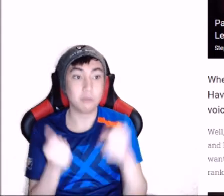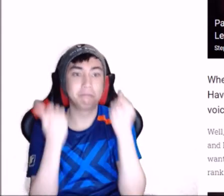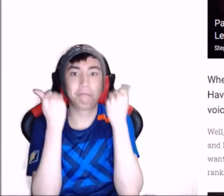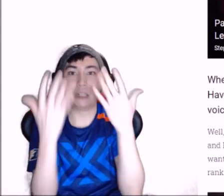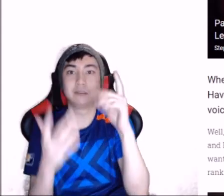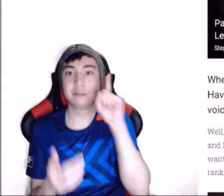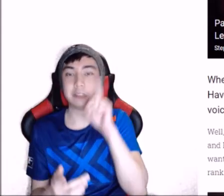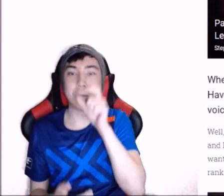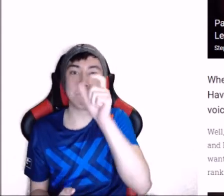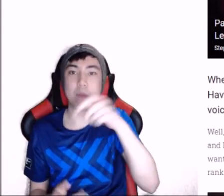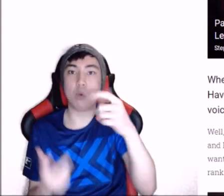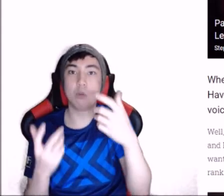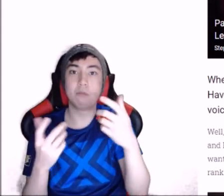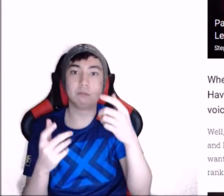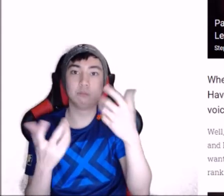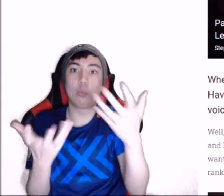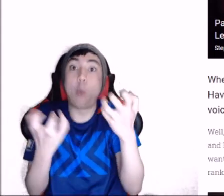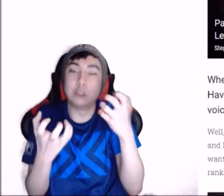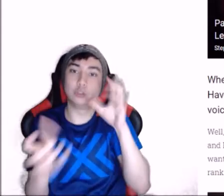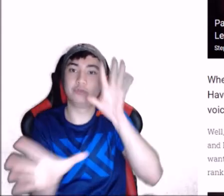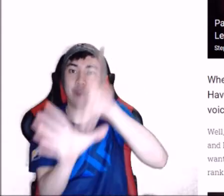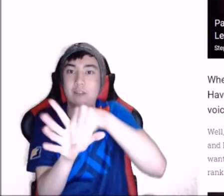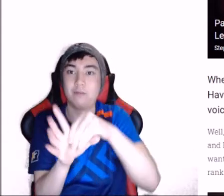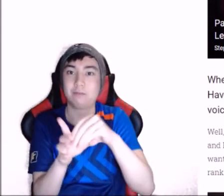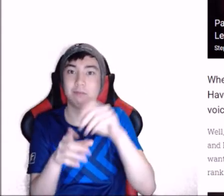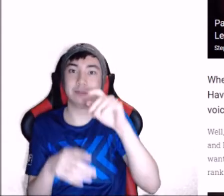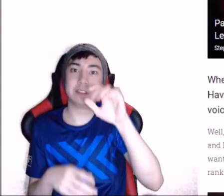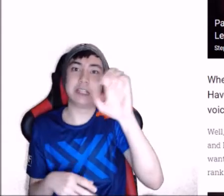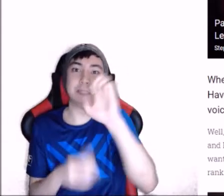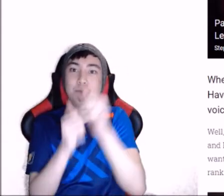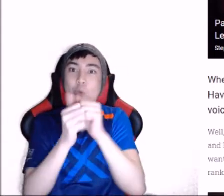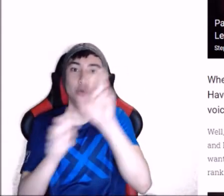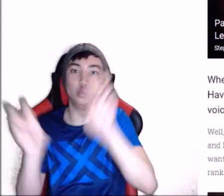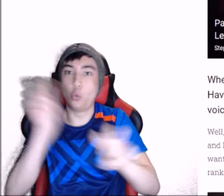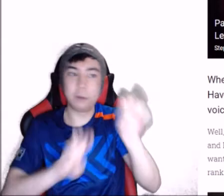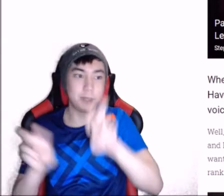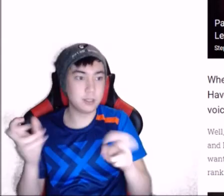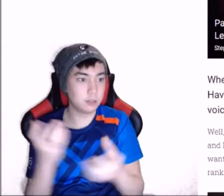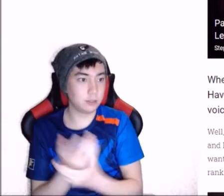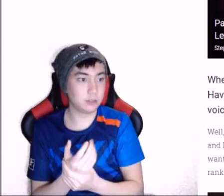There are many deaf/HOH people who want to be involved in video game tournaments